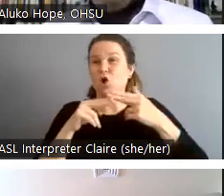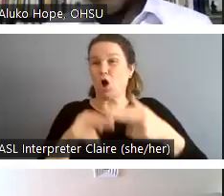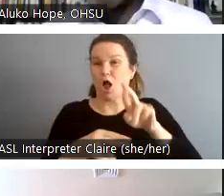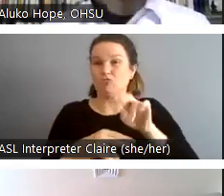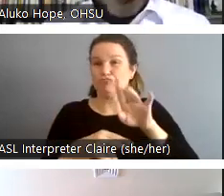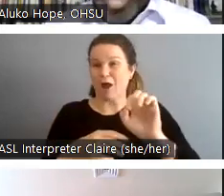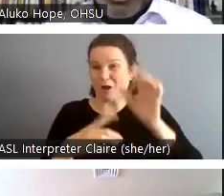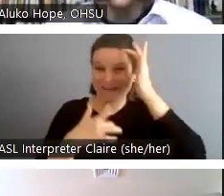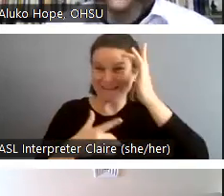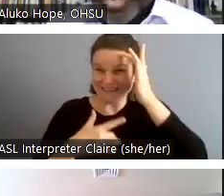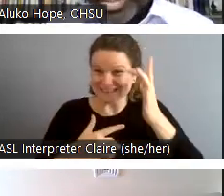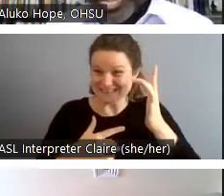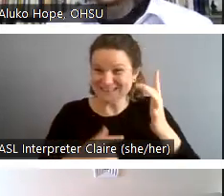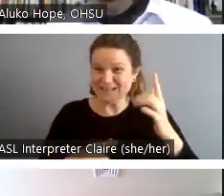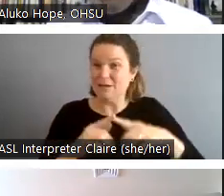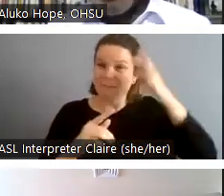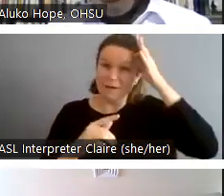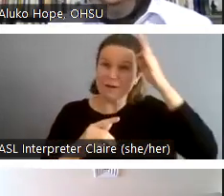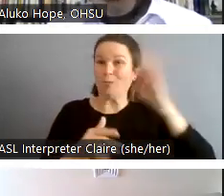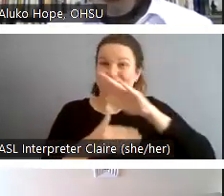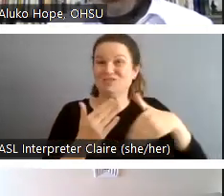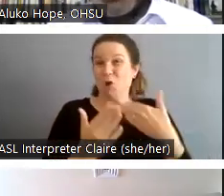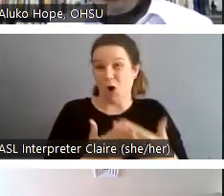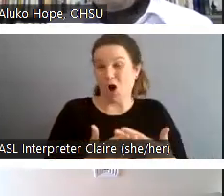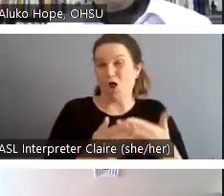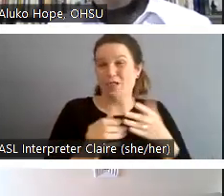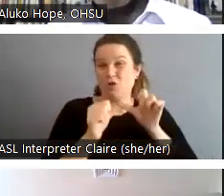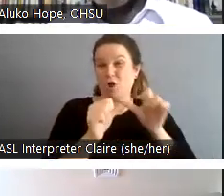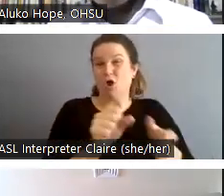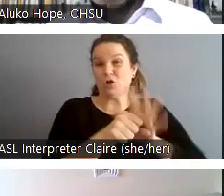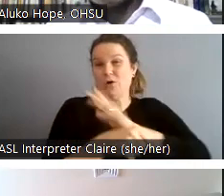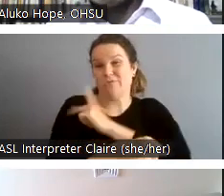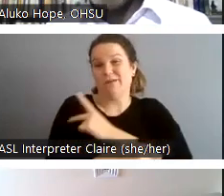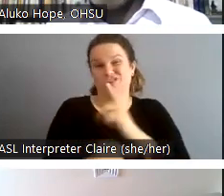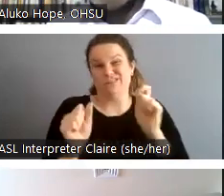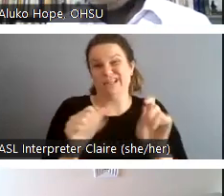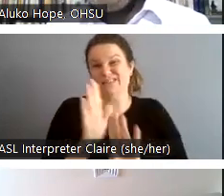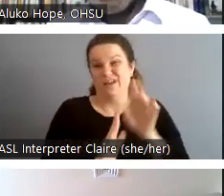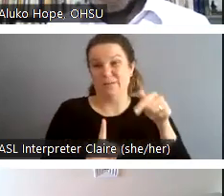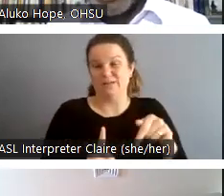and yet almost every patient with Long COVID might be prone to getting it.